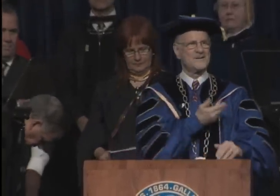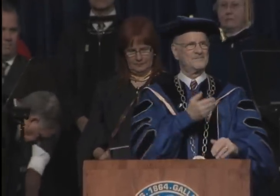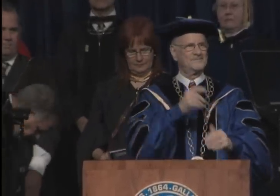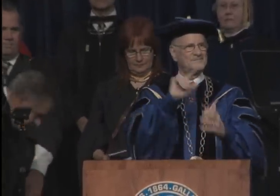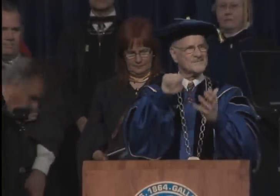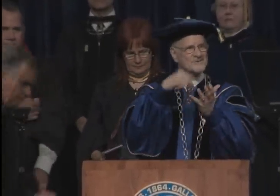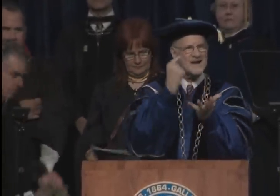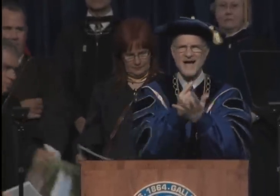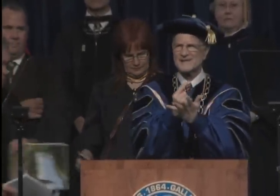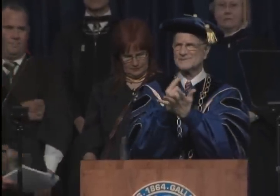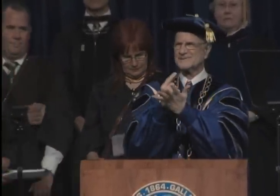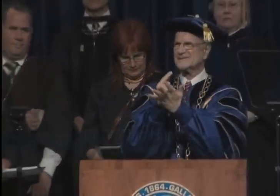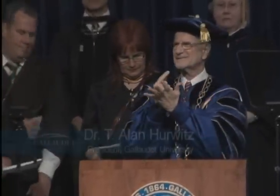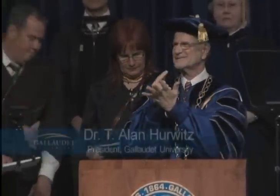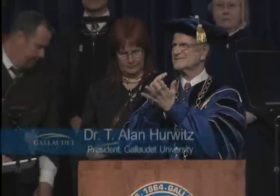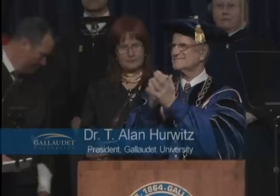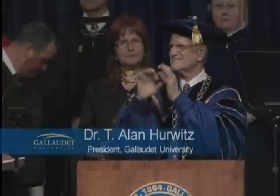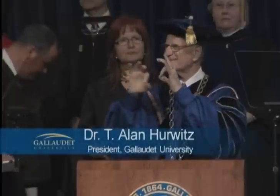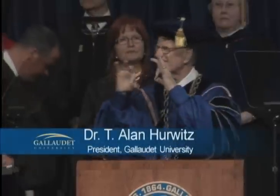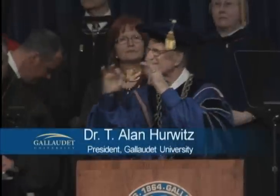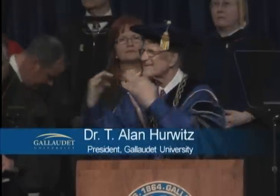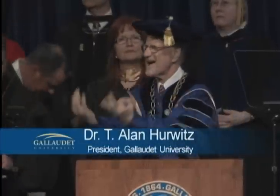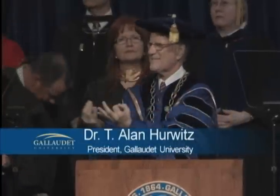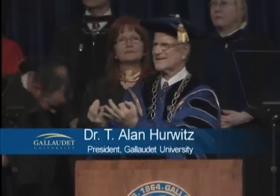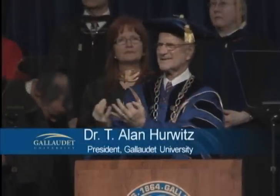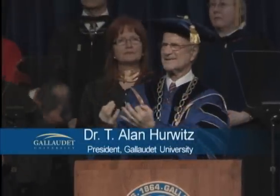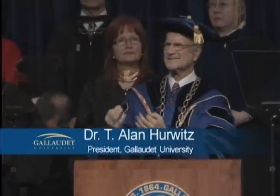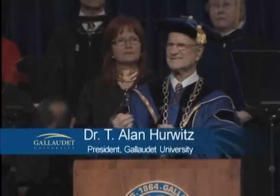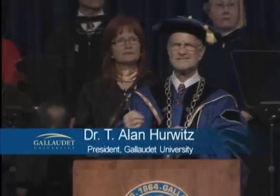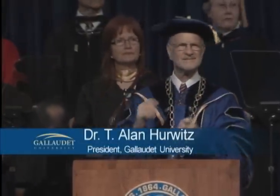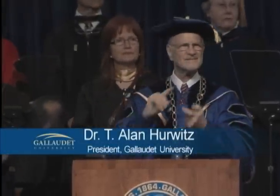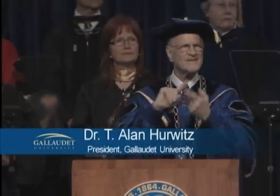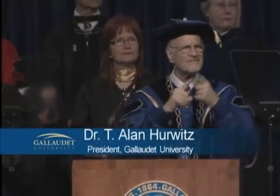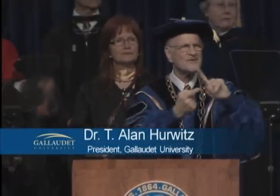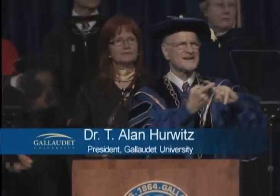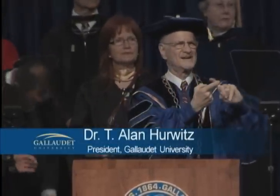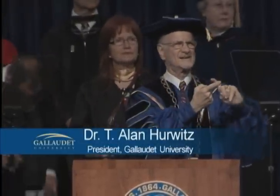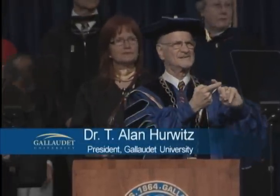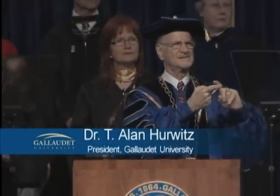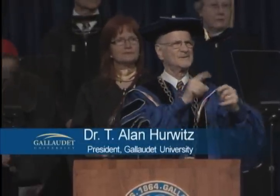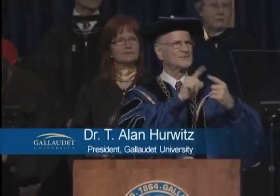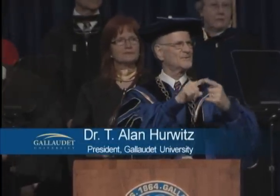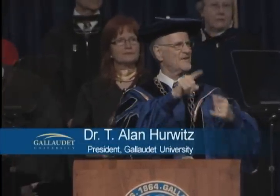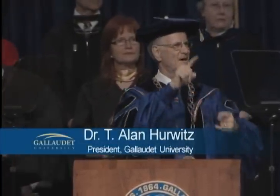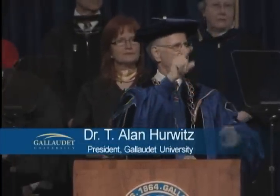Welcome graduates, families, and friends